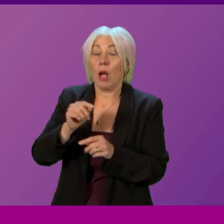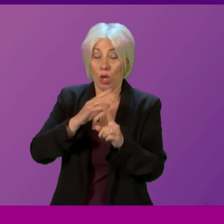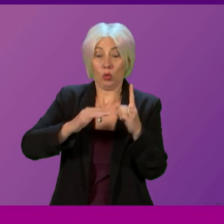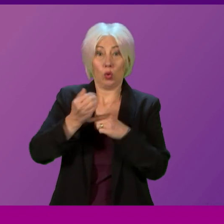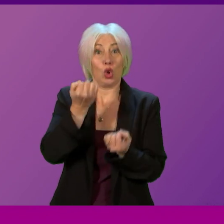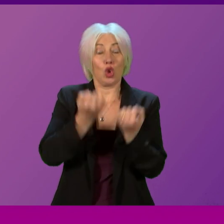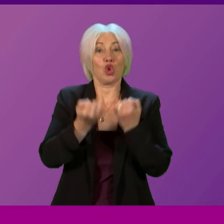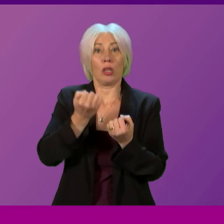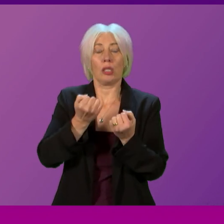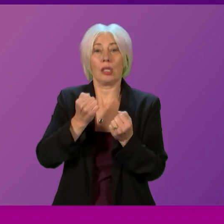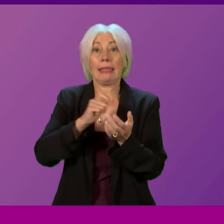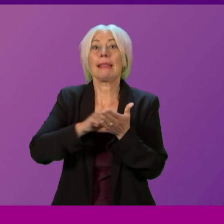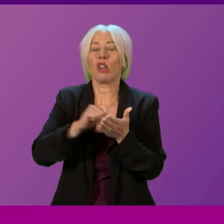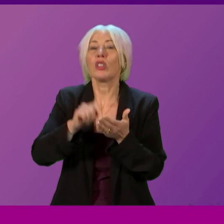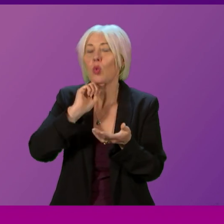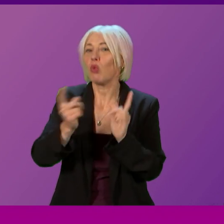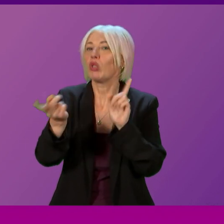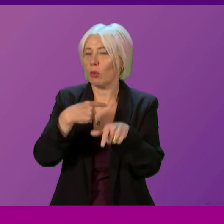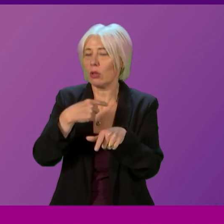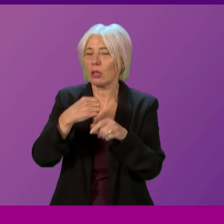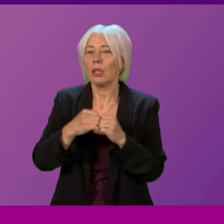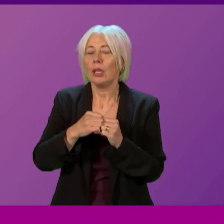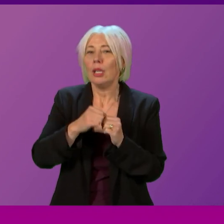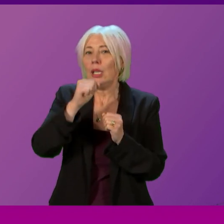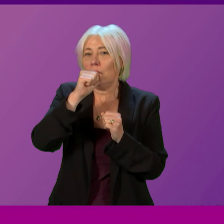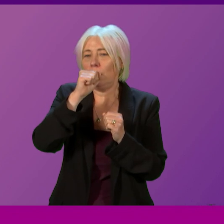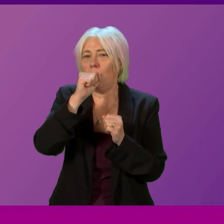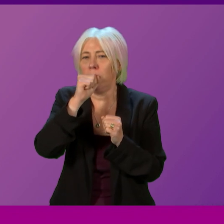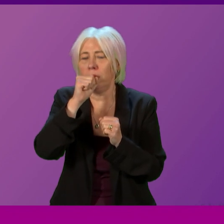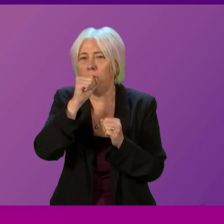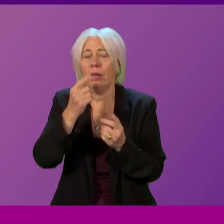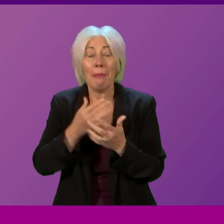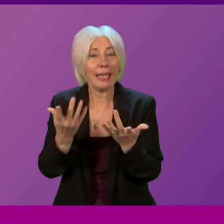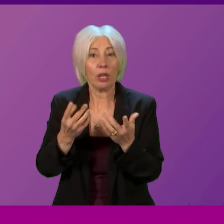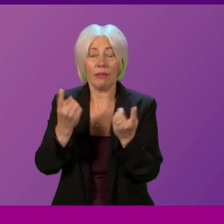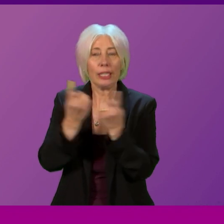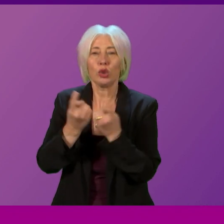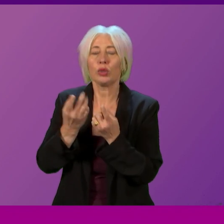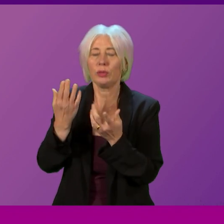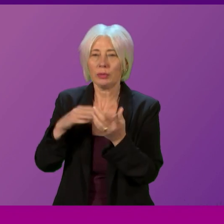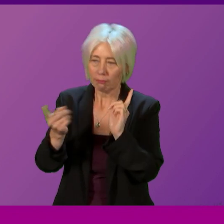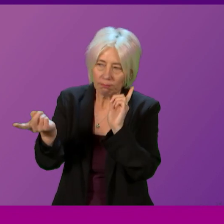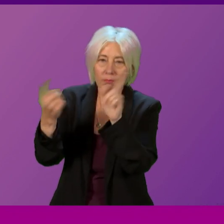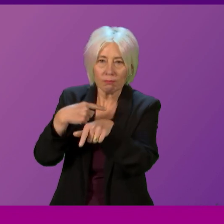respond in detail to the issues that were raised. Many of those issues have already been discussed and addressed by the Parliament during stages